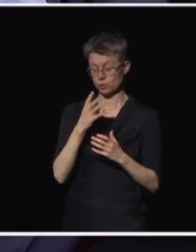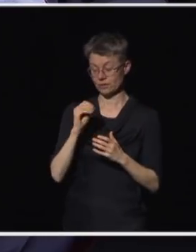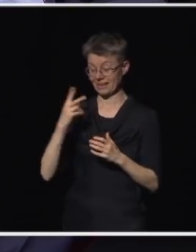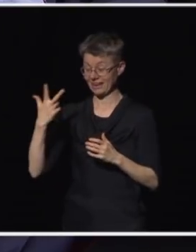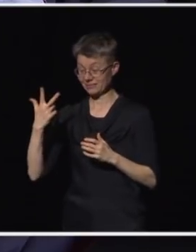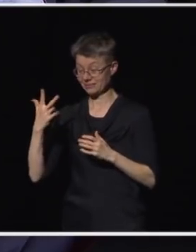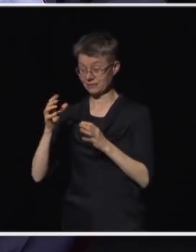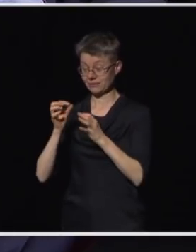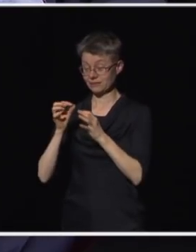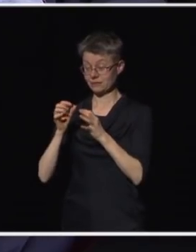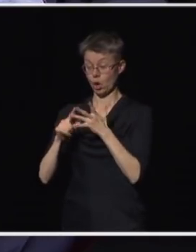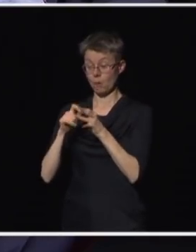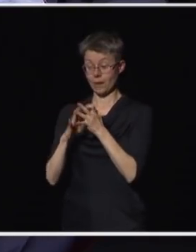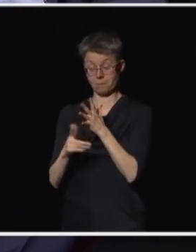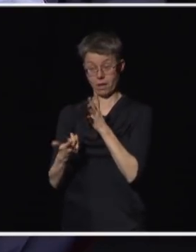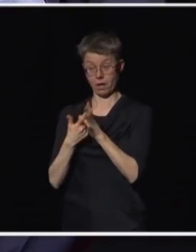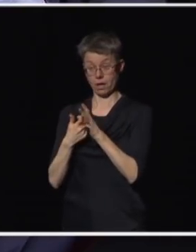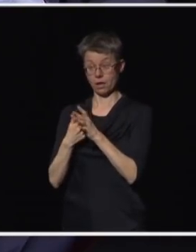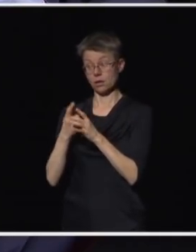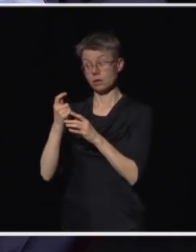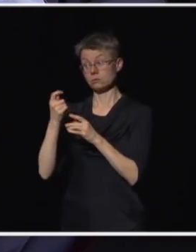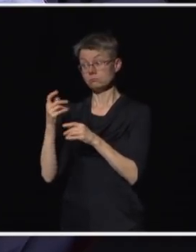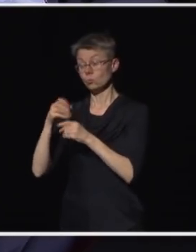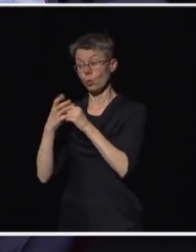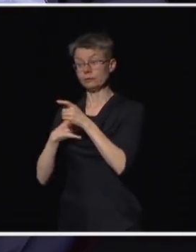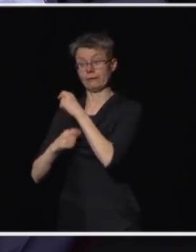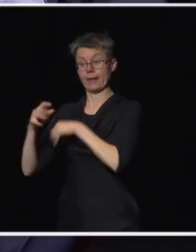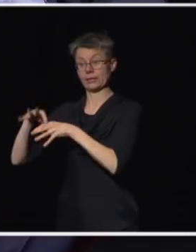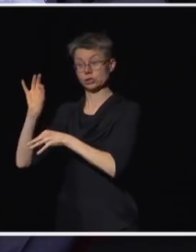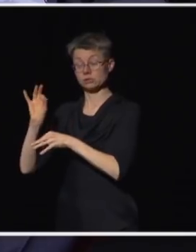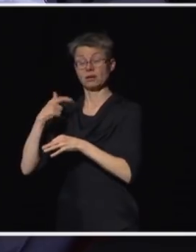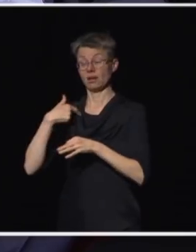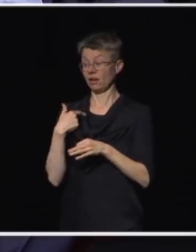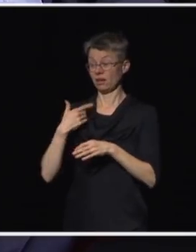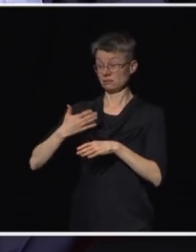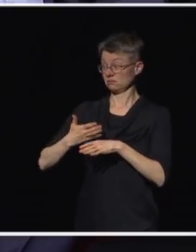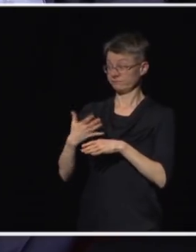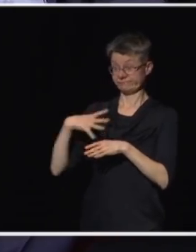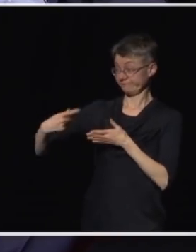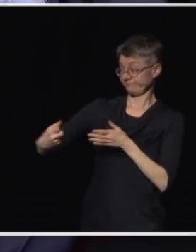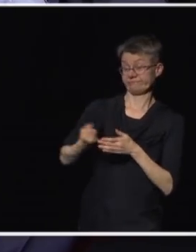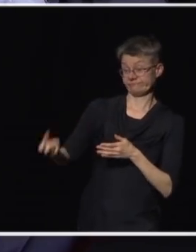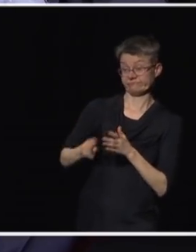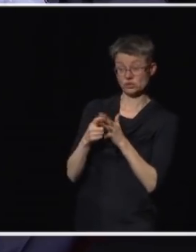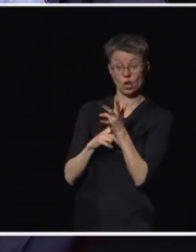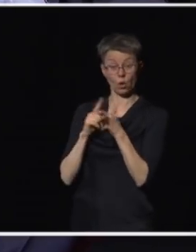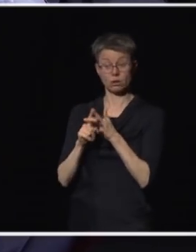I was in an unemployment office. That was -- you know, I was dependant, literally dependant, on the state, you know, to feed my child.